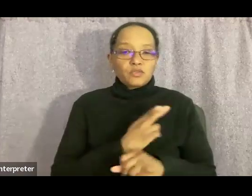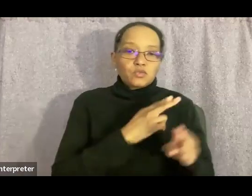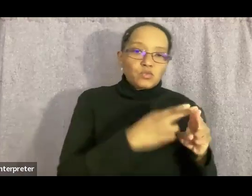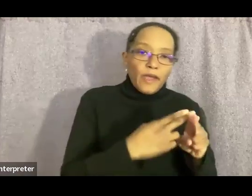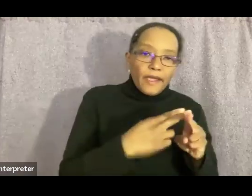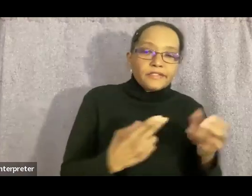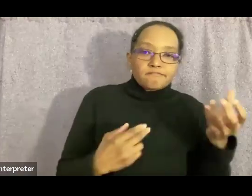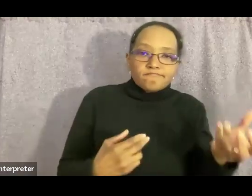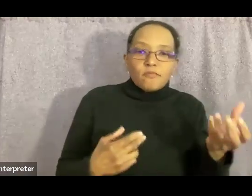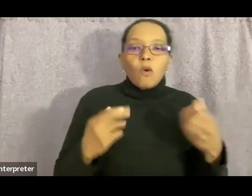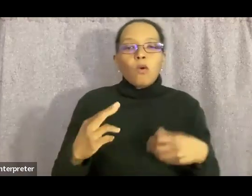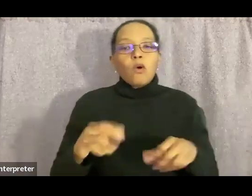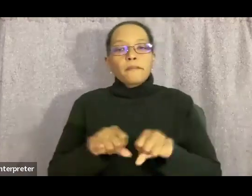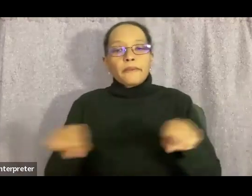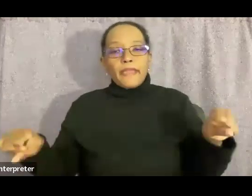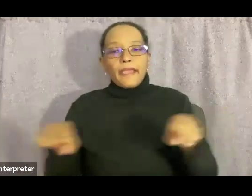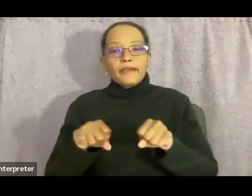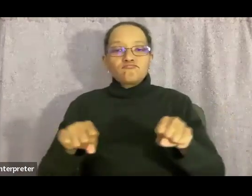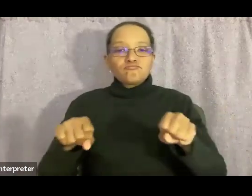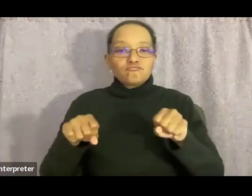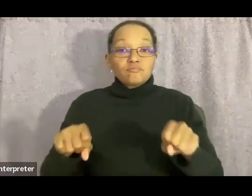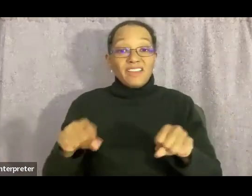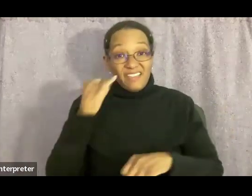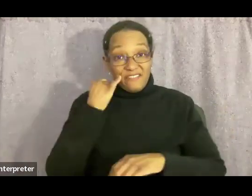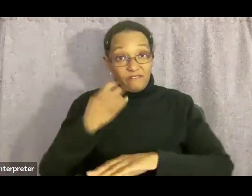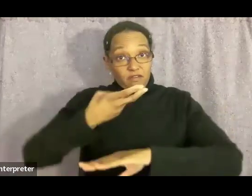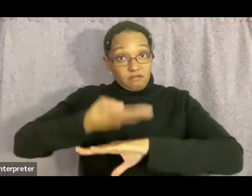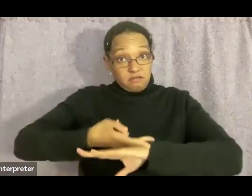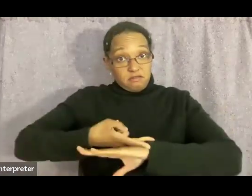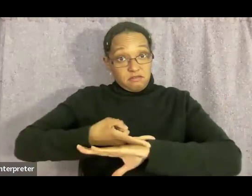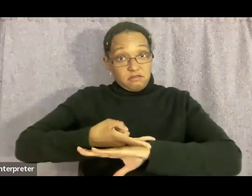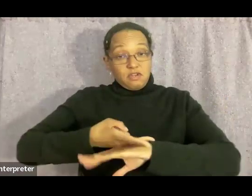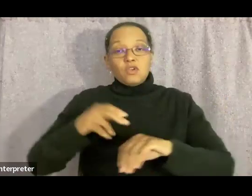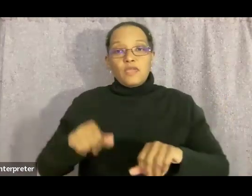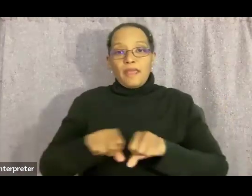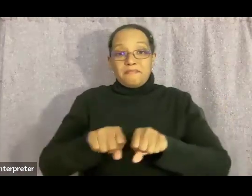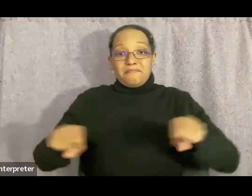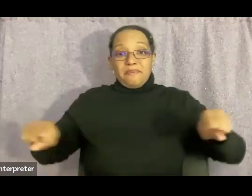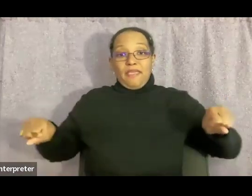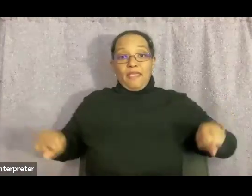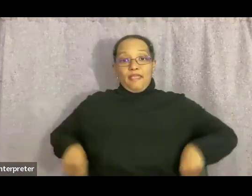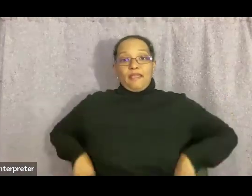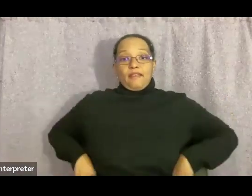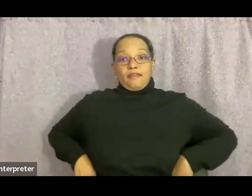If you are supine on your back, you could put, hold the band with your hand across your hips,